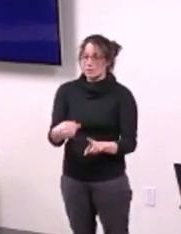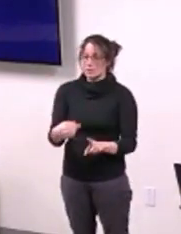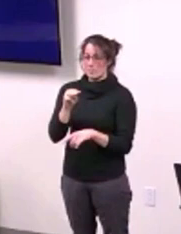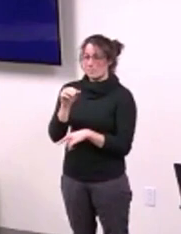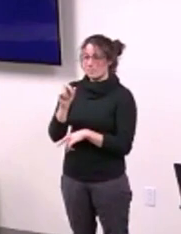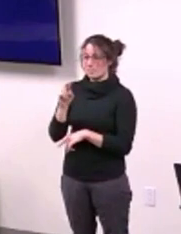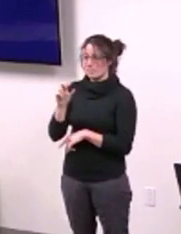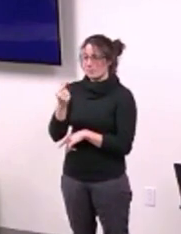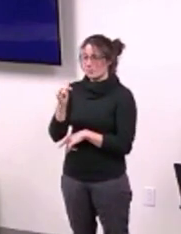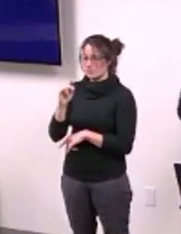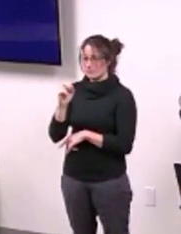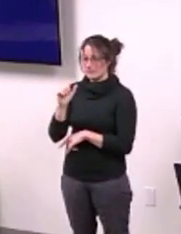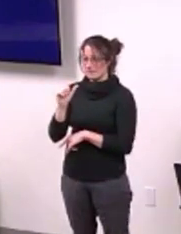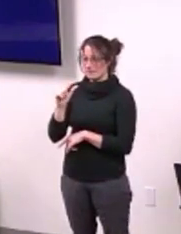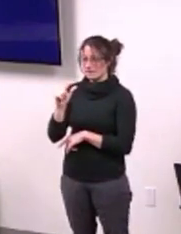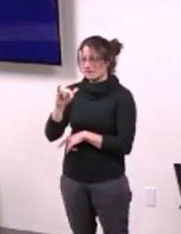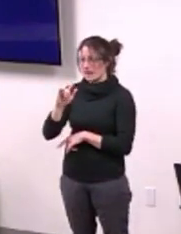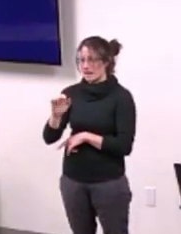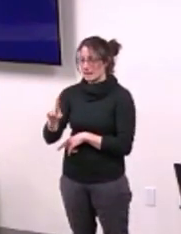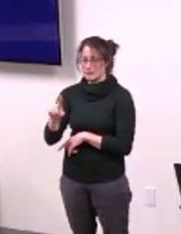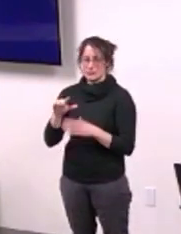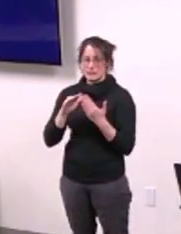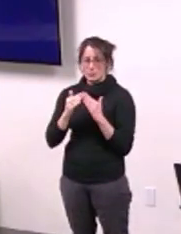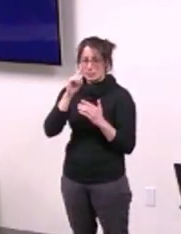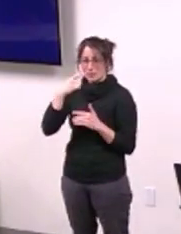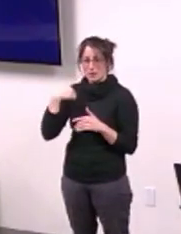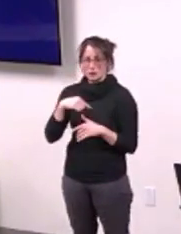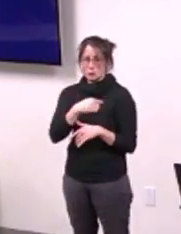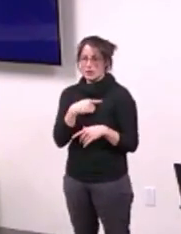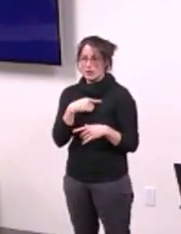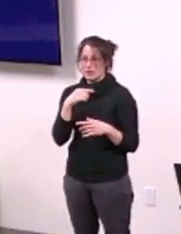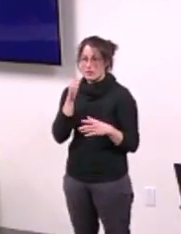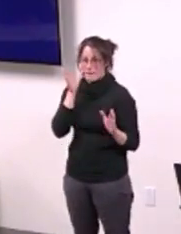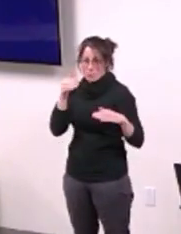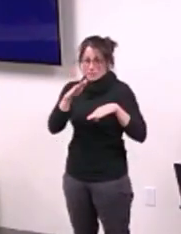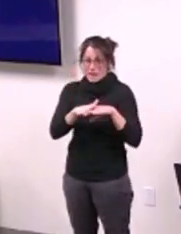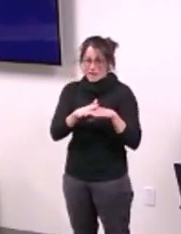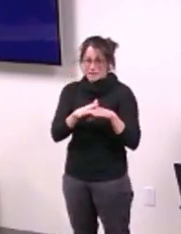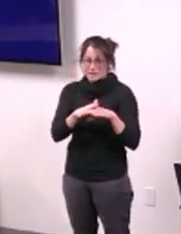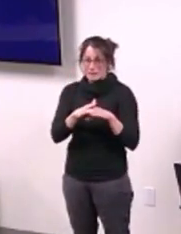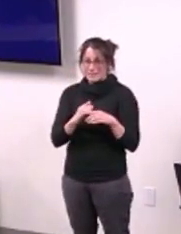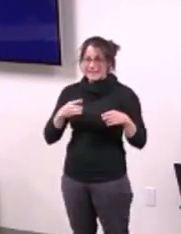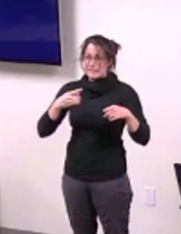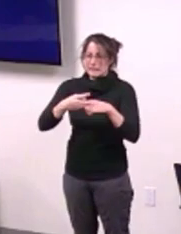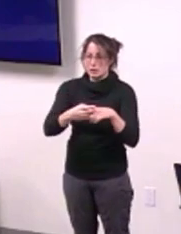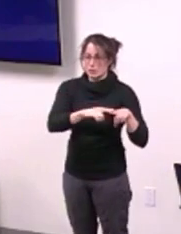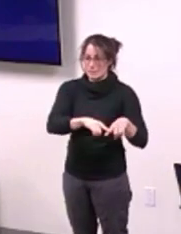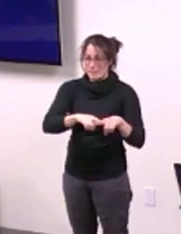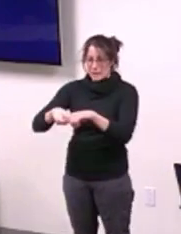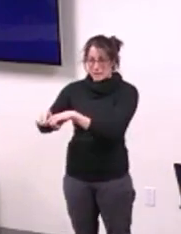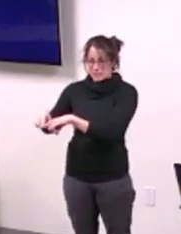Because we focus on interdependence naturally, right? That is the way we exist and thrive.